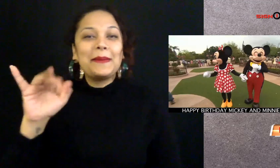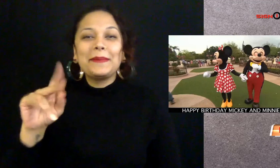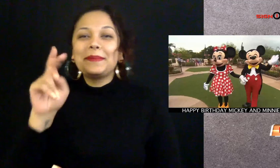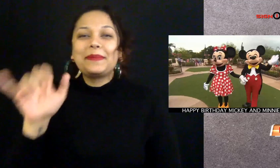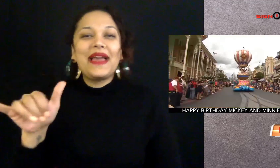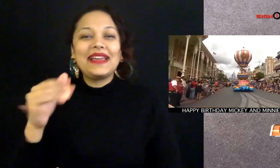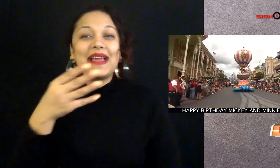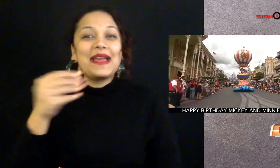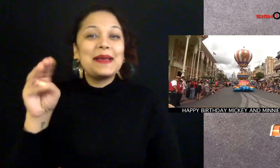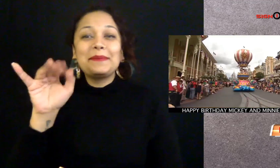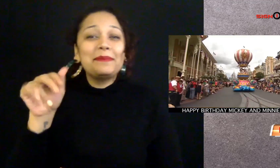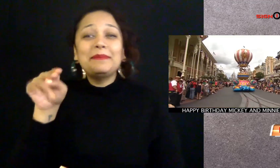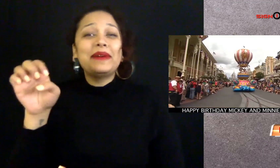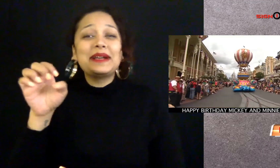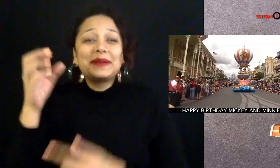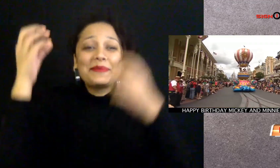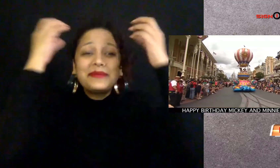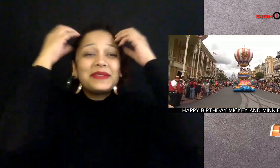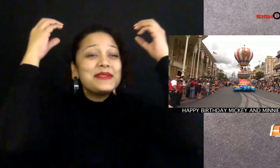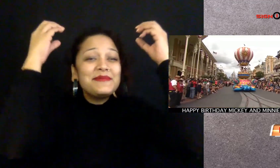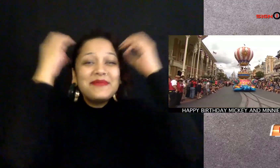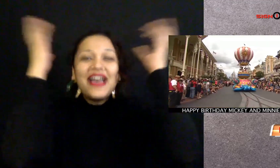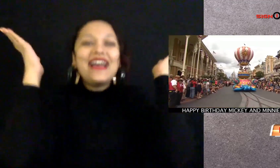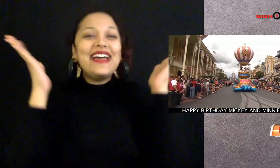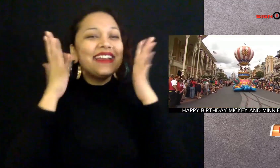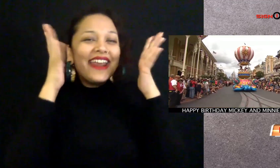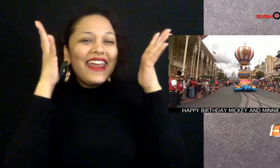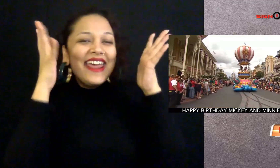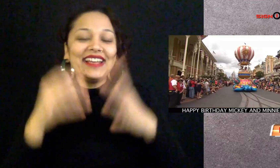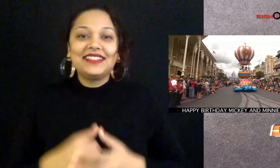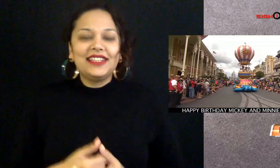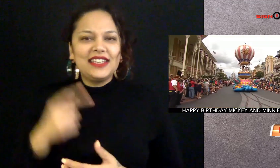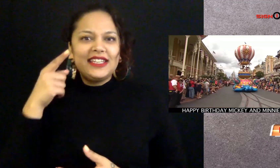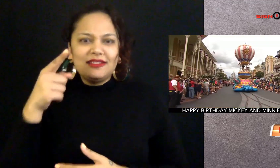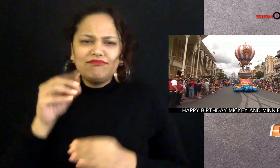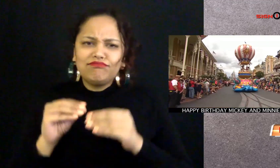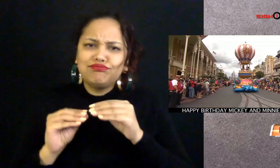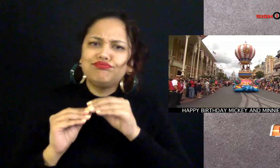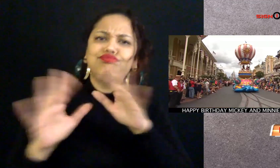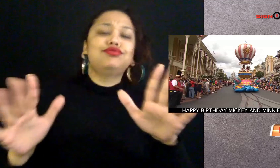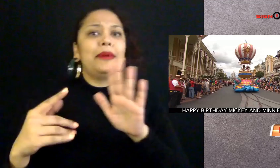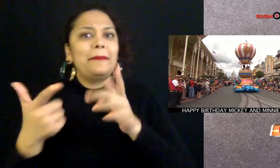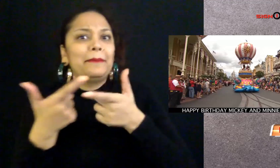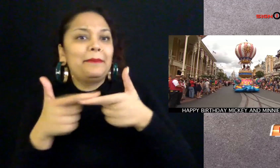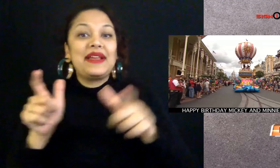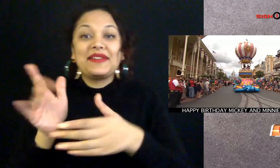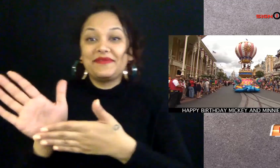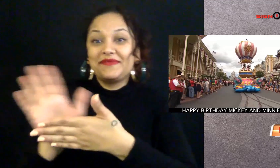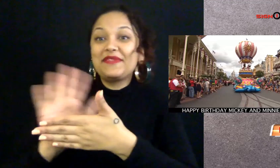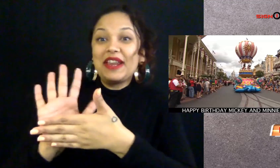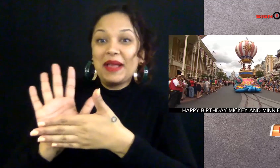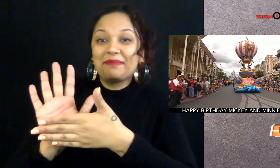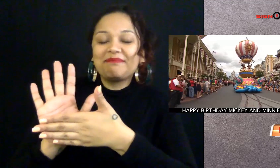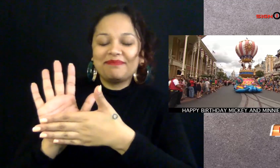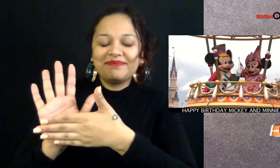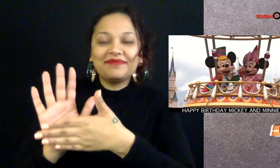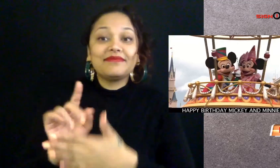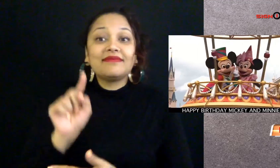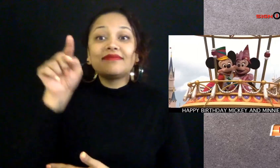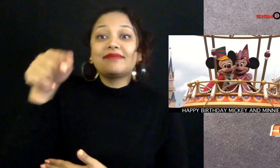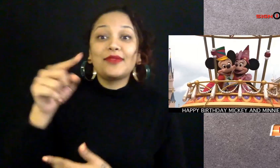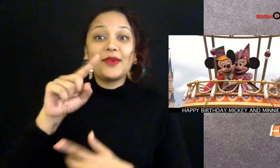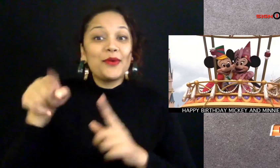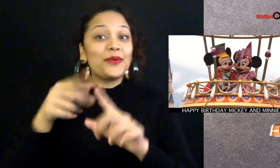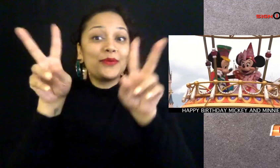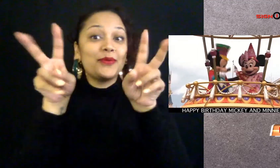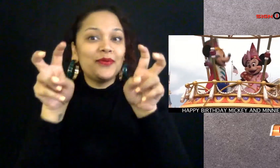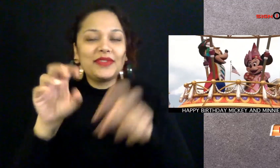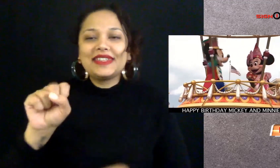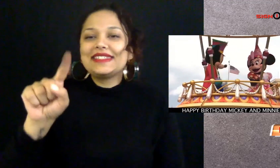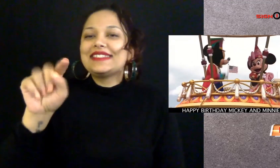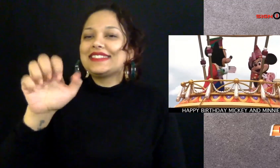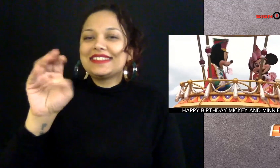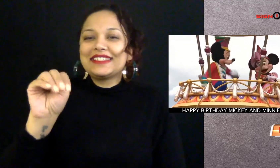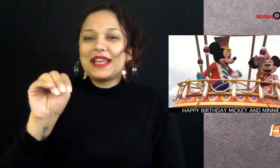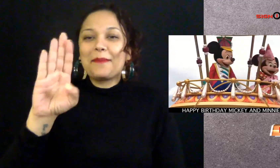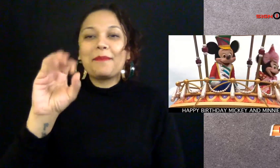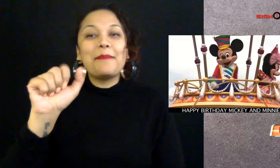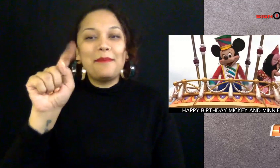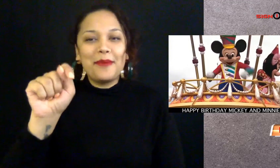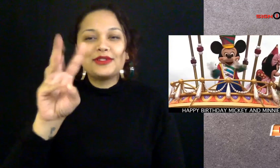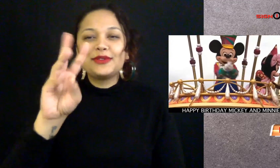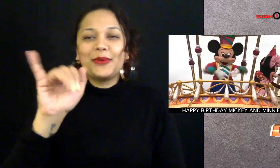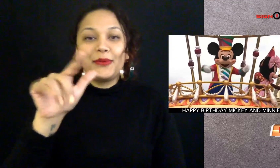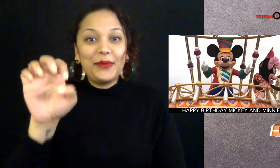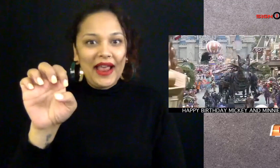Mickey and Minnie mouse they made their big debuts in the animated movie Steamboat Willie